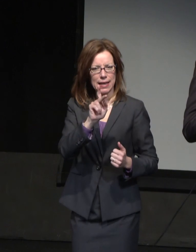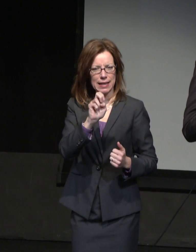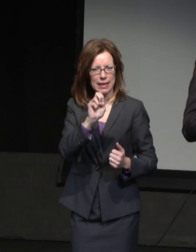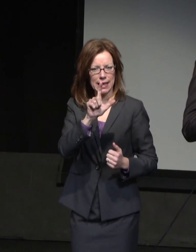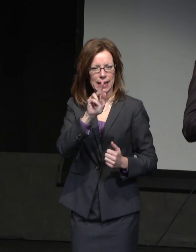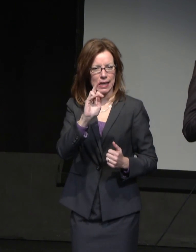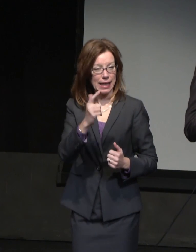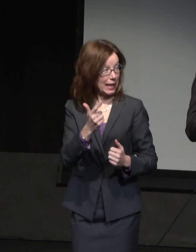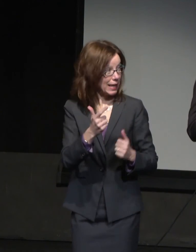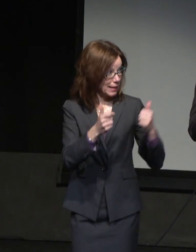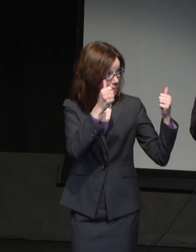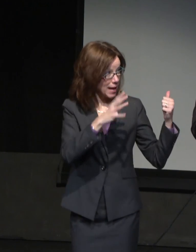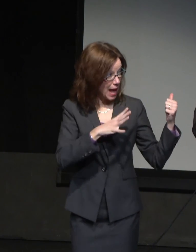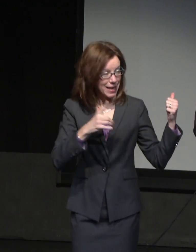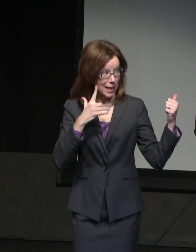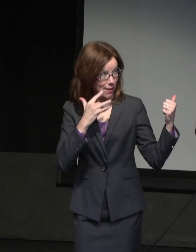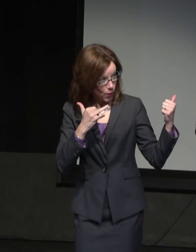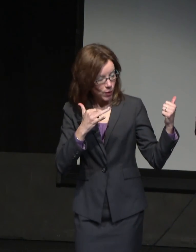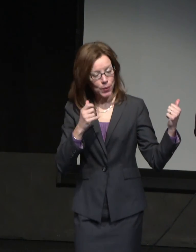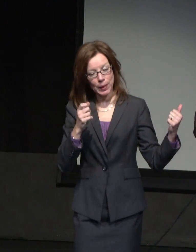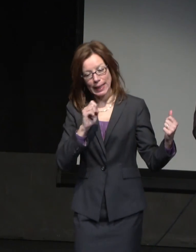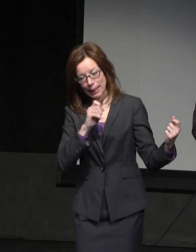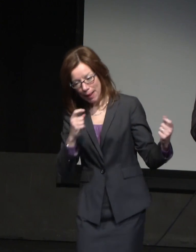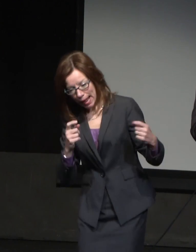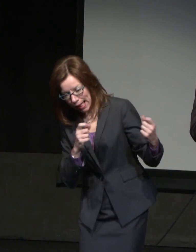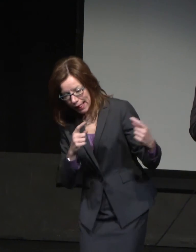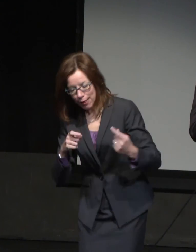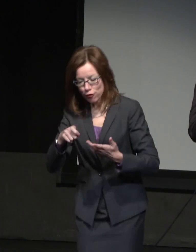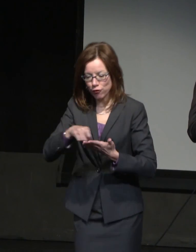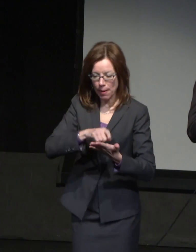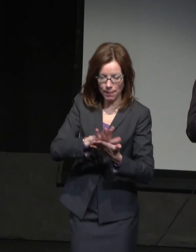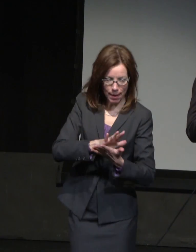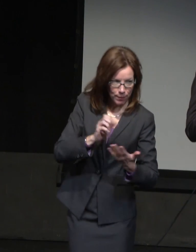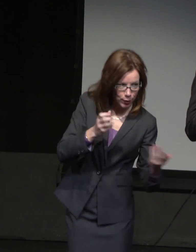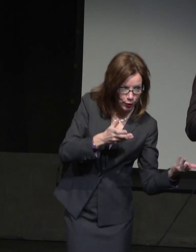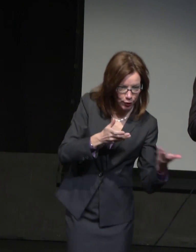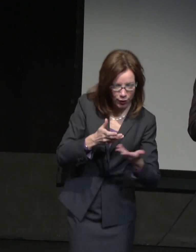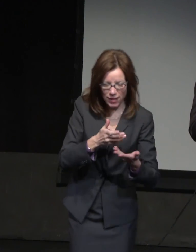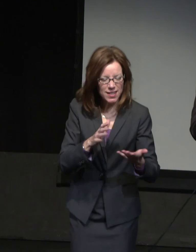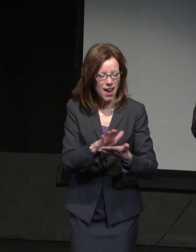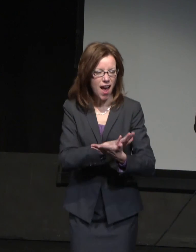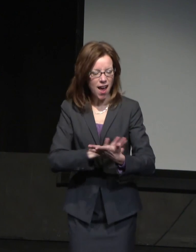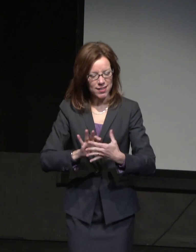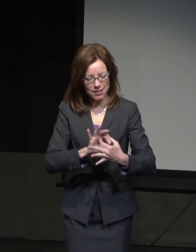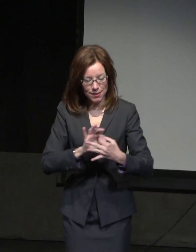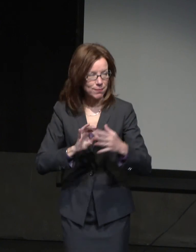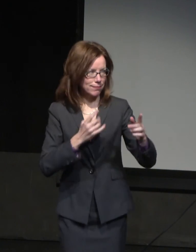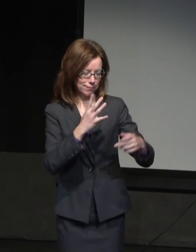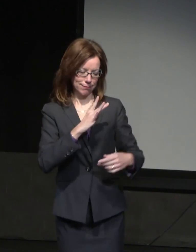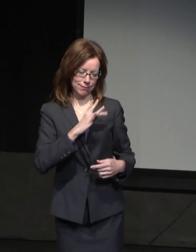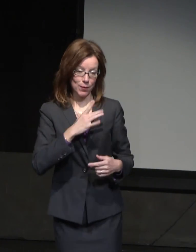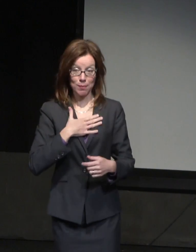by emailing and we write papers together. So we all work very closely together. One nice thing about the job is it's a very nice,